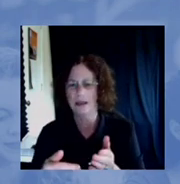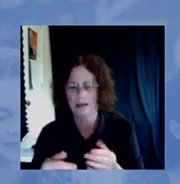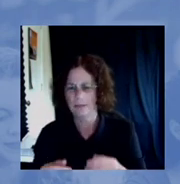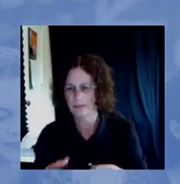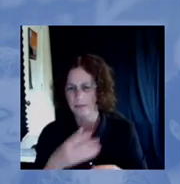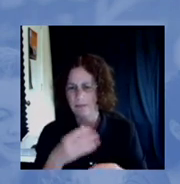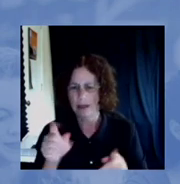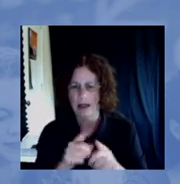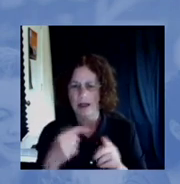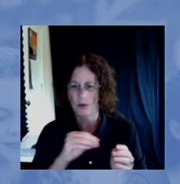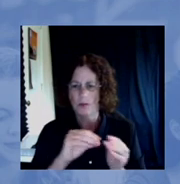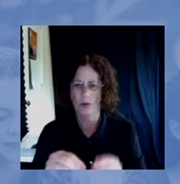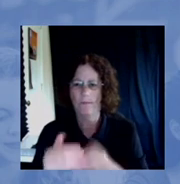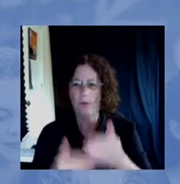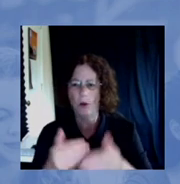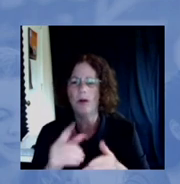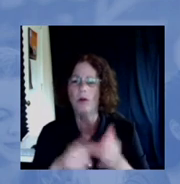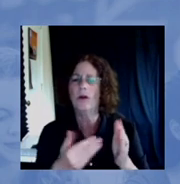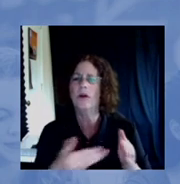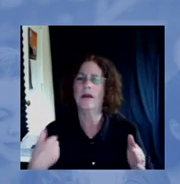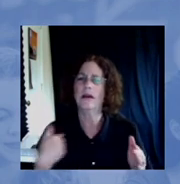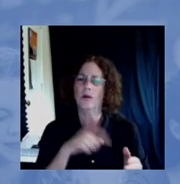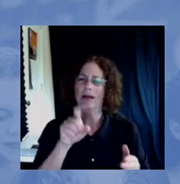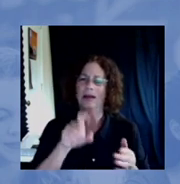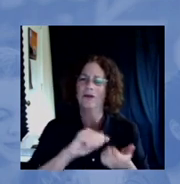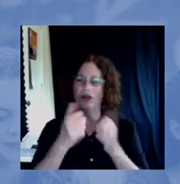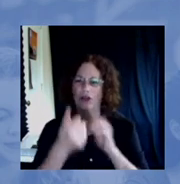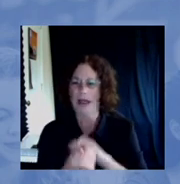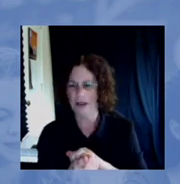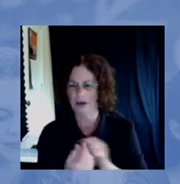FORWARD, WHAT ARE THE THINGS THAT WE NEED TO CHANGE, AND PARTICULARLY AGAIN JUST STAYING